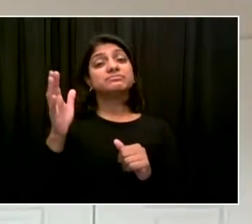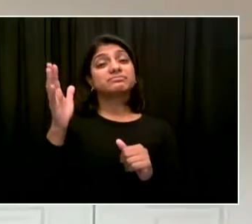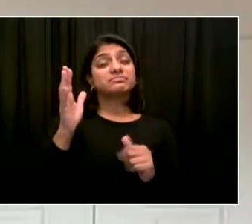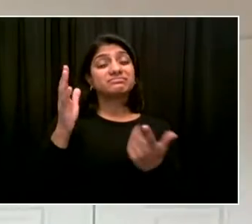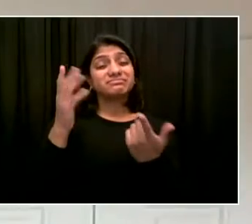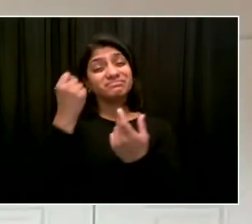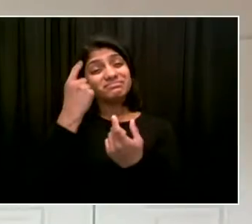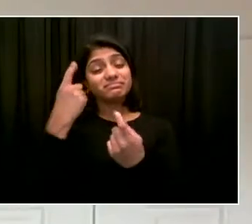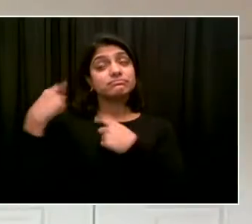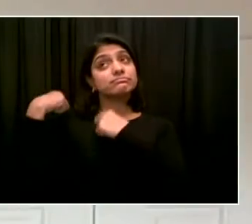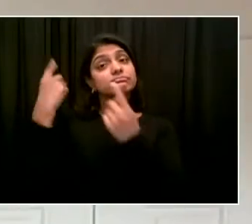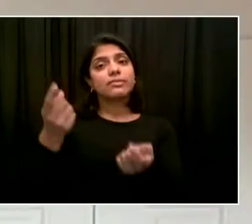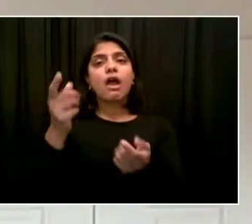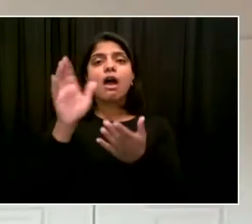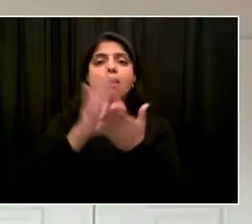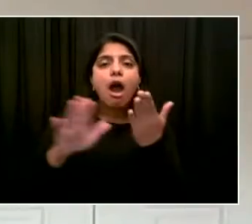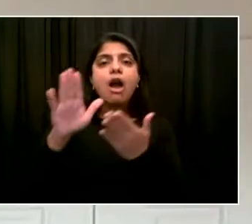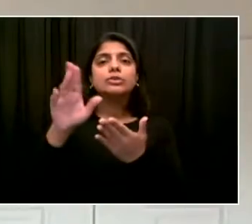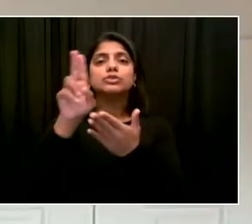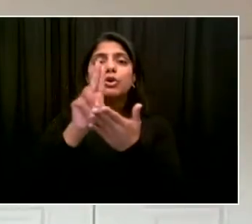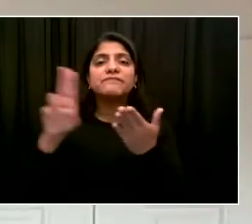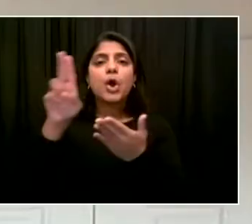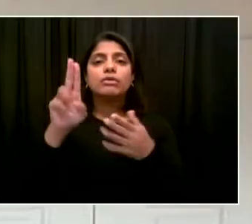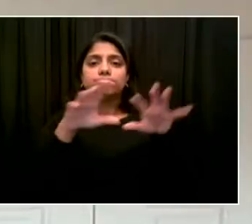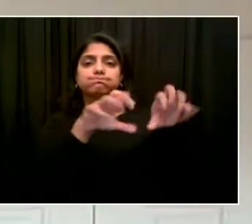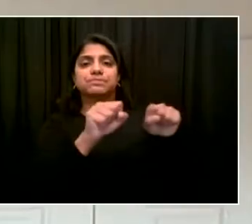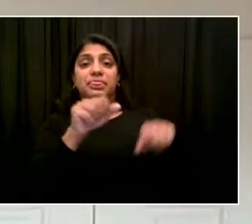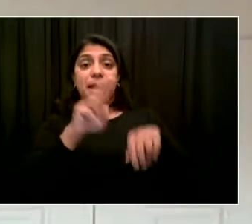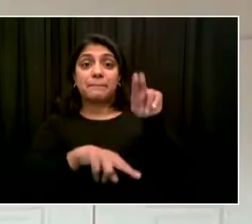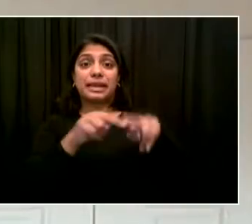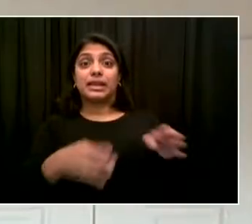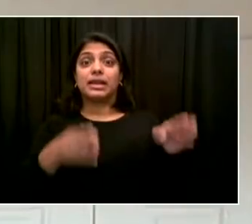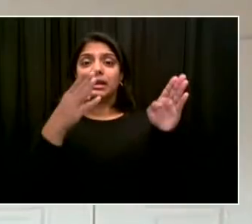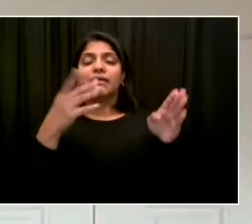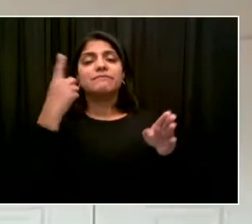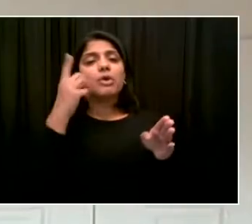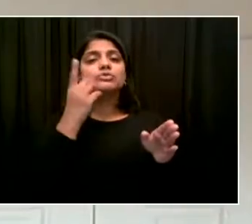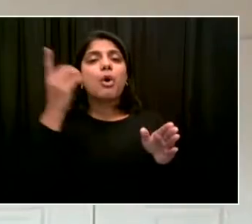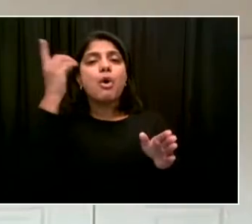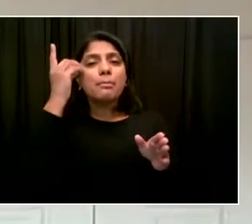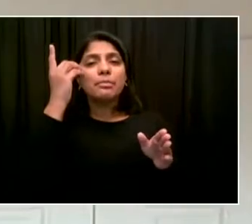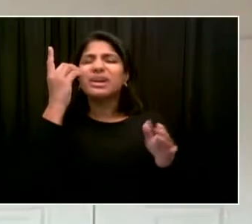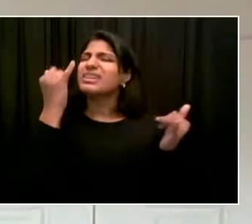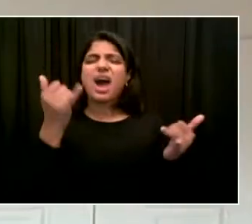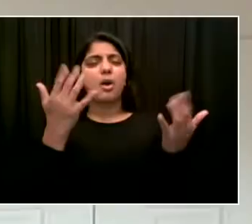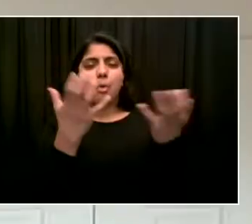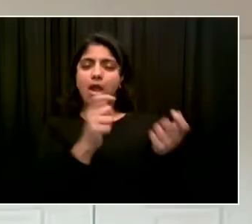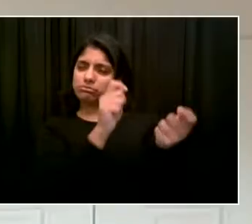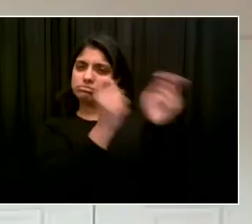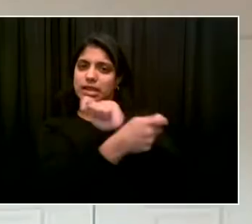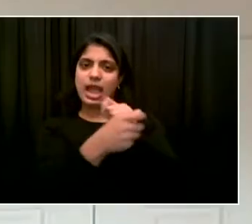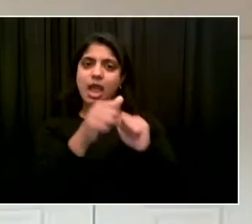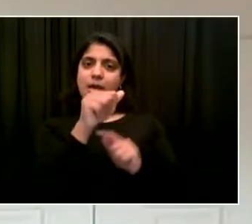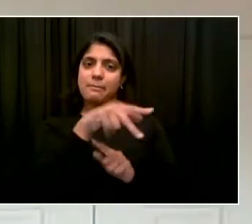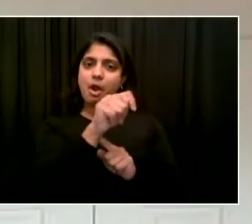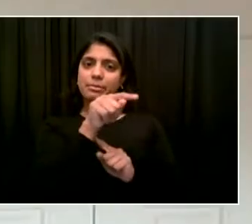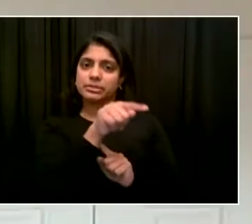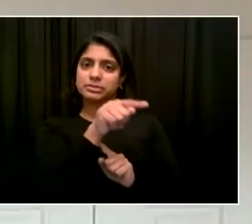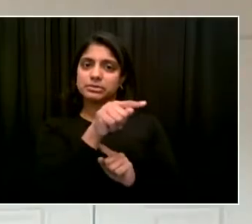DOORMAN OLCLEGE UNIVERSITY USAGE, CREATE A FUND FOR LOCAL ARTS AND HOUSING PRESERVATION. WE SECURE COMMUNITY